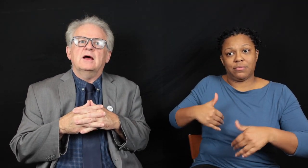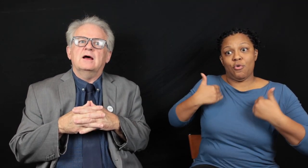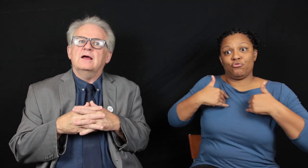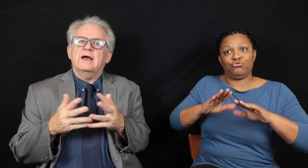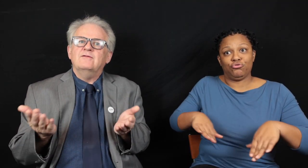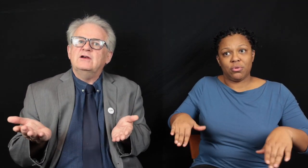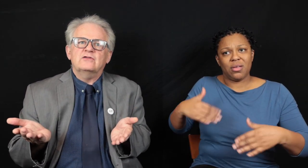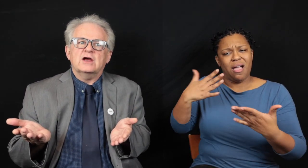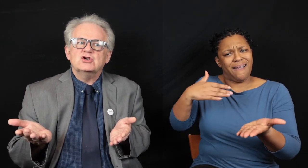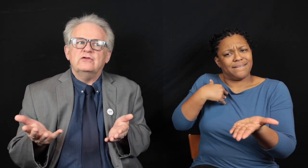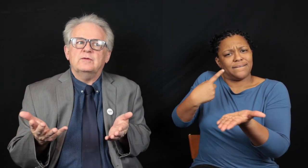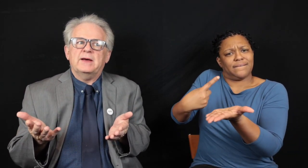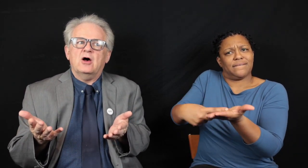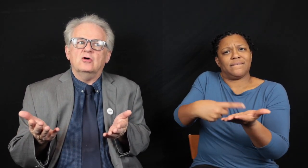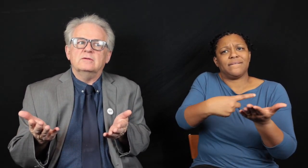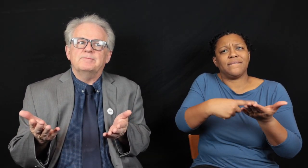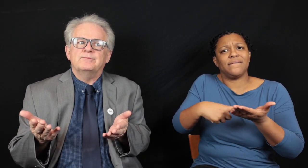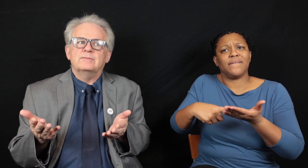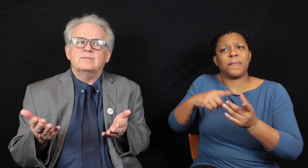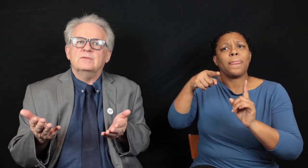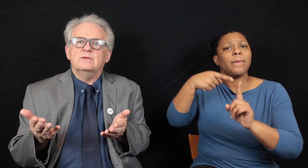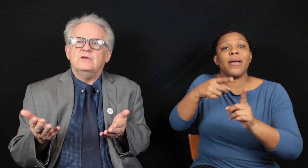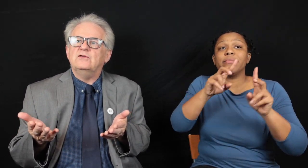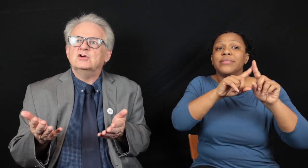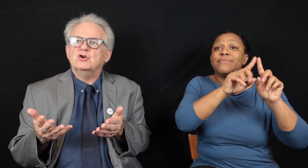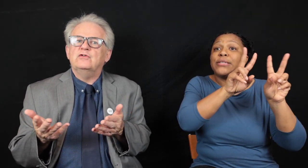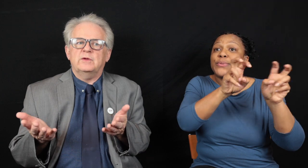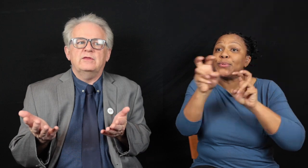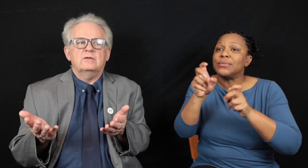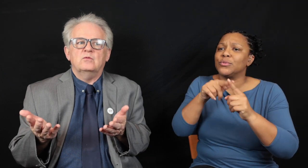about these issues with your doctors